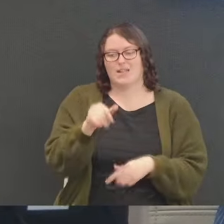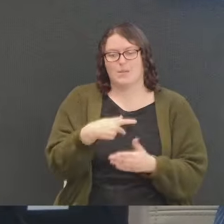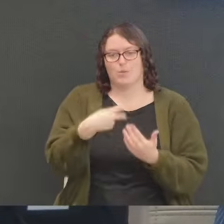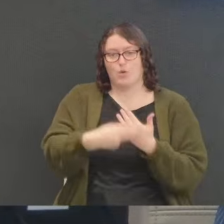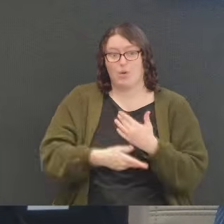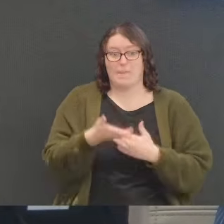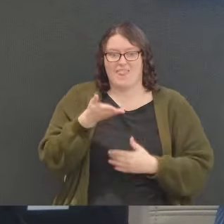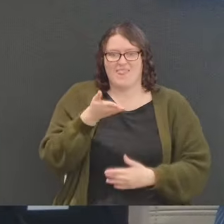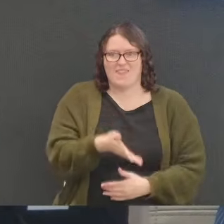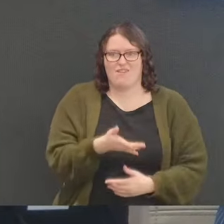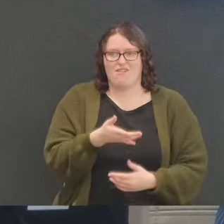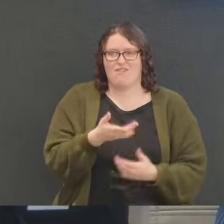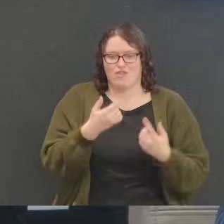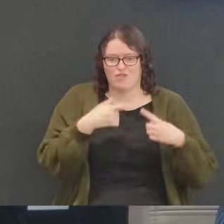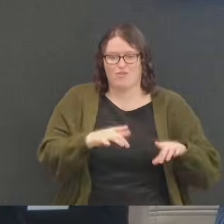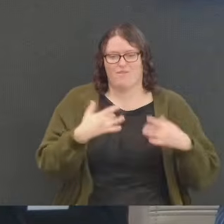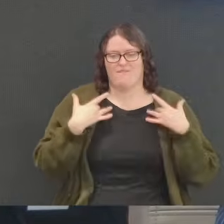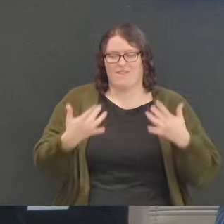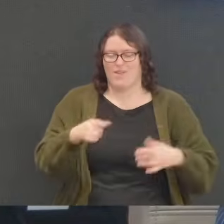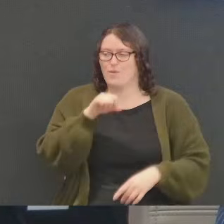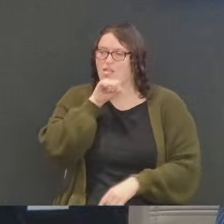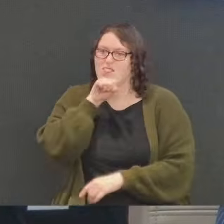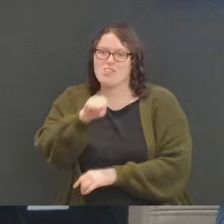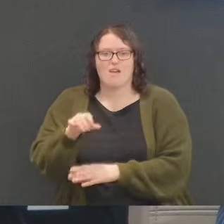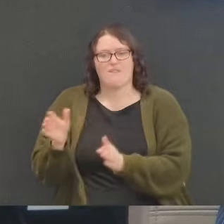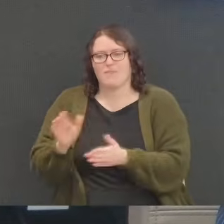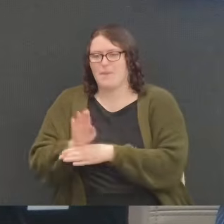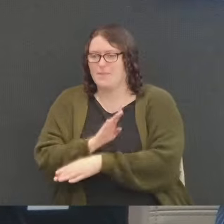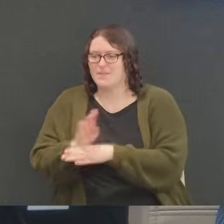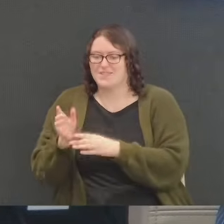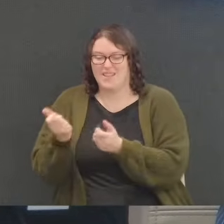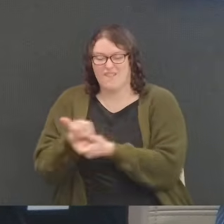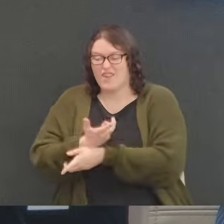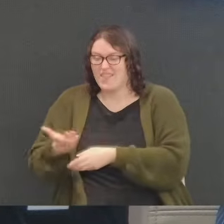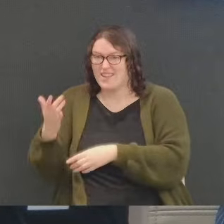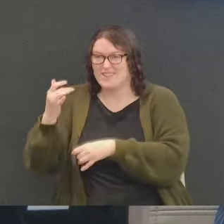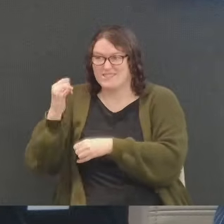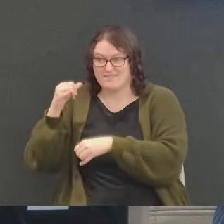about it. The small business I want everything on site. Small business people were applying for the